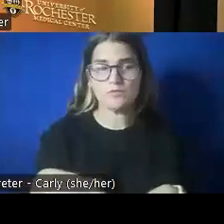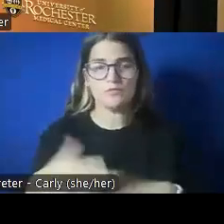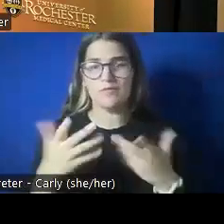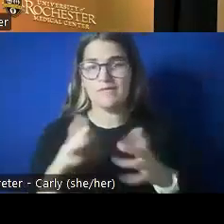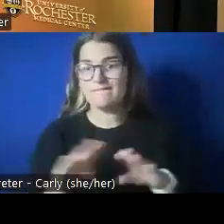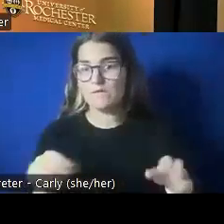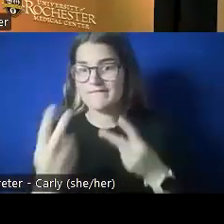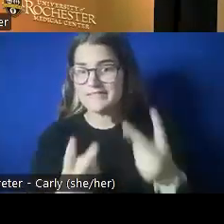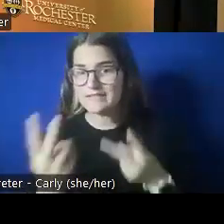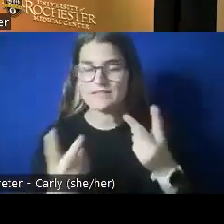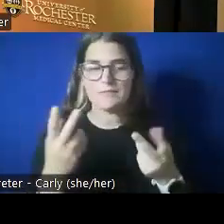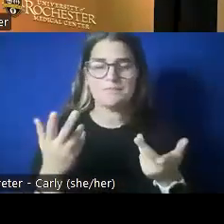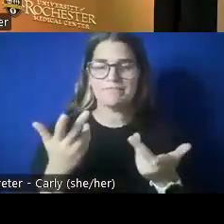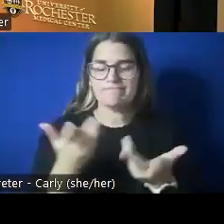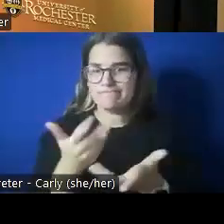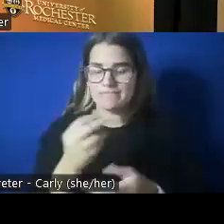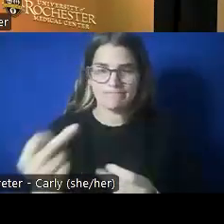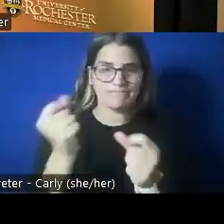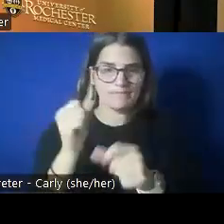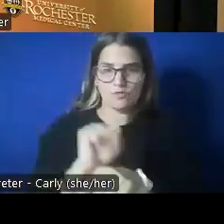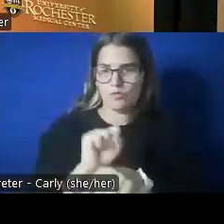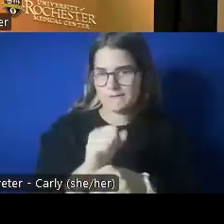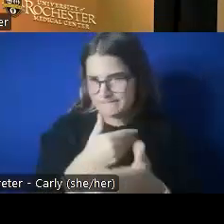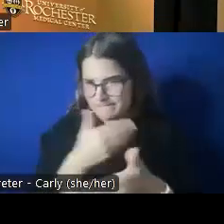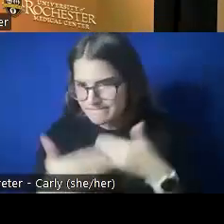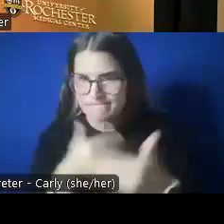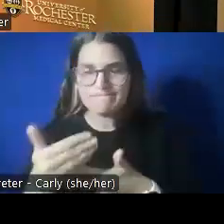that to be able to kind of work immediately with patients and just unfortunately in the last couple